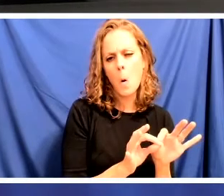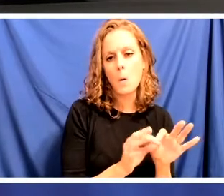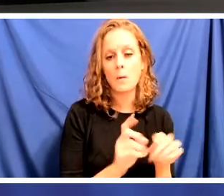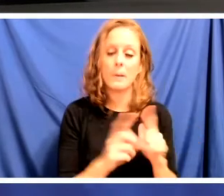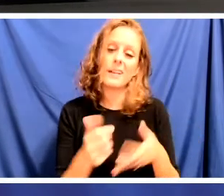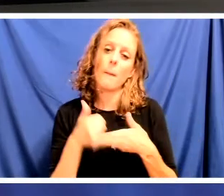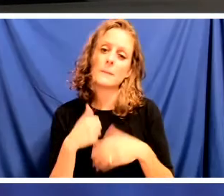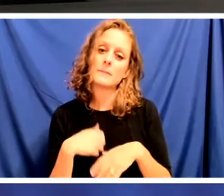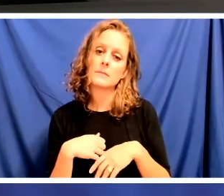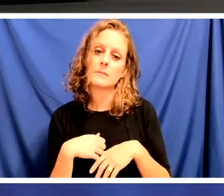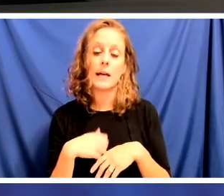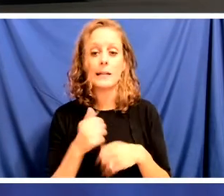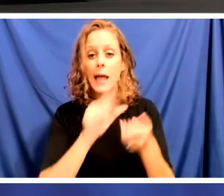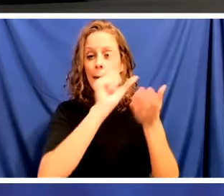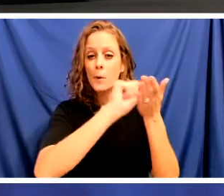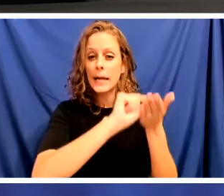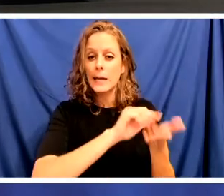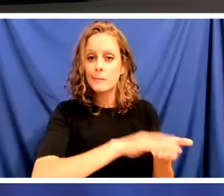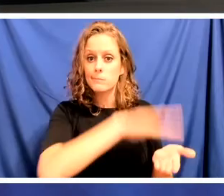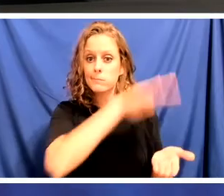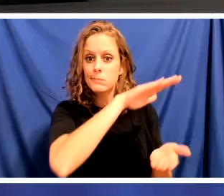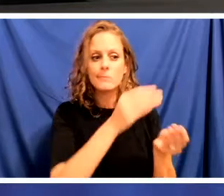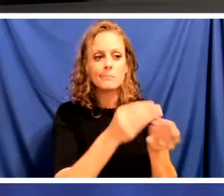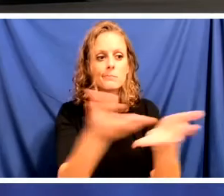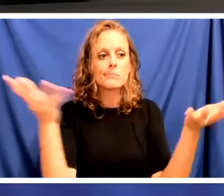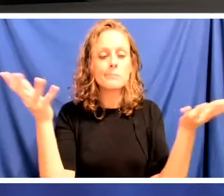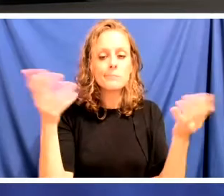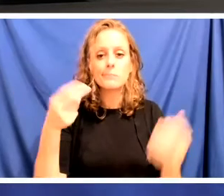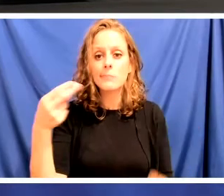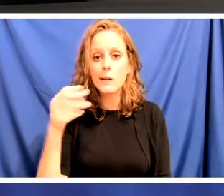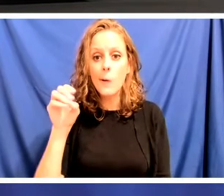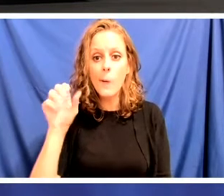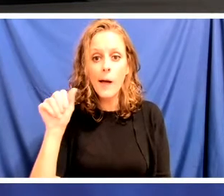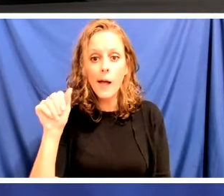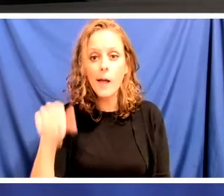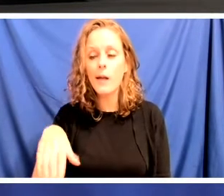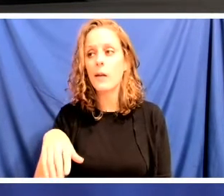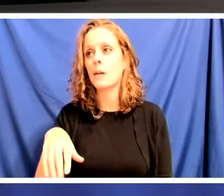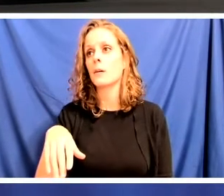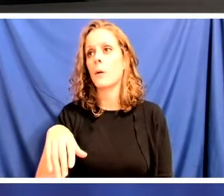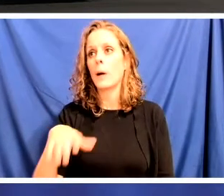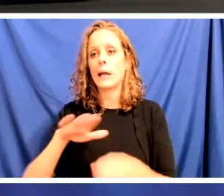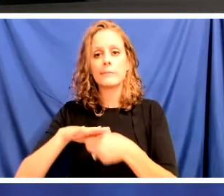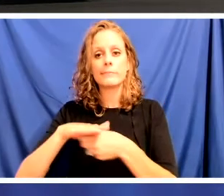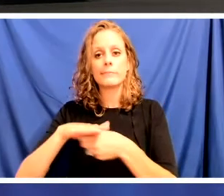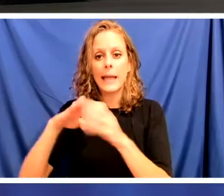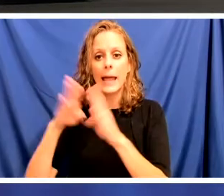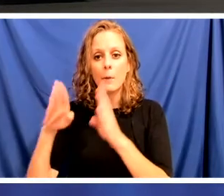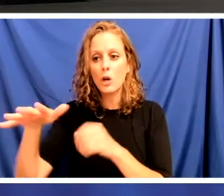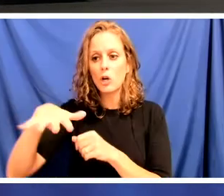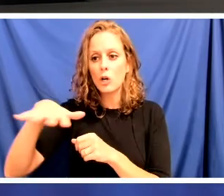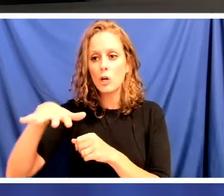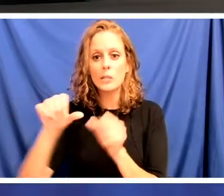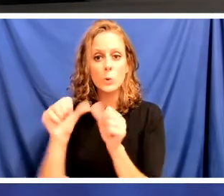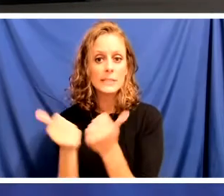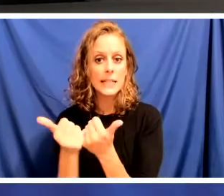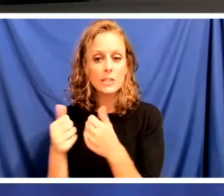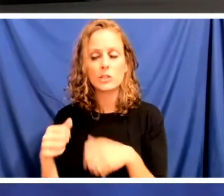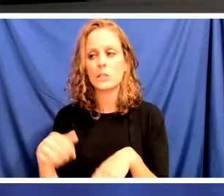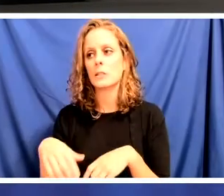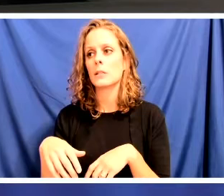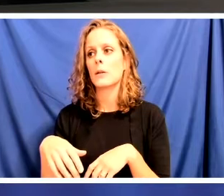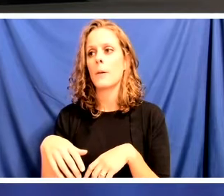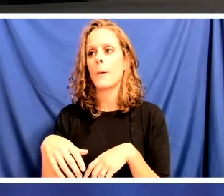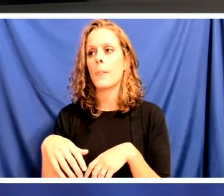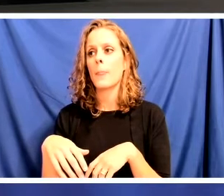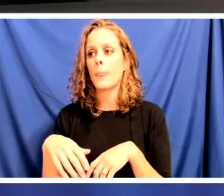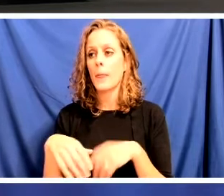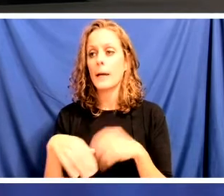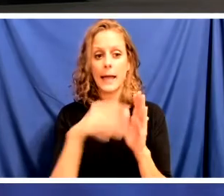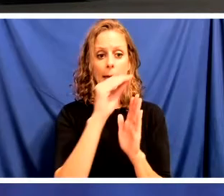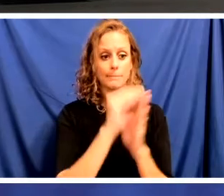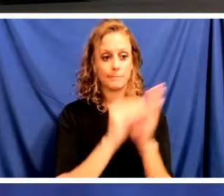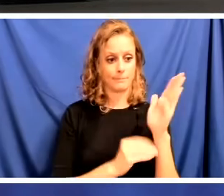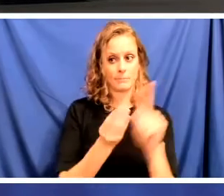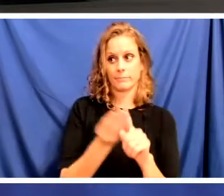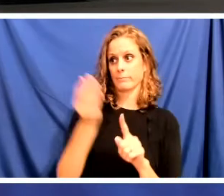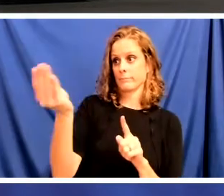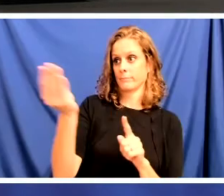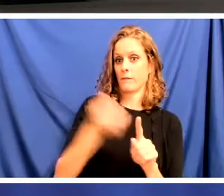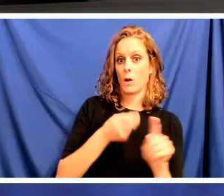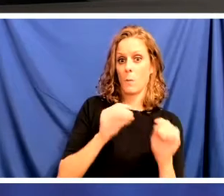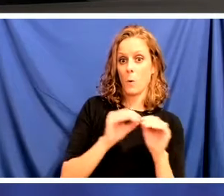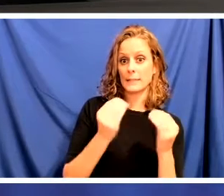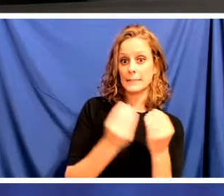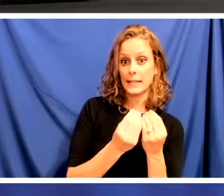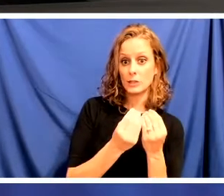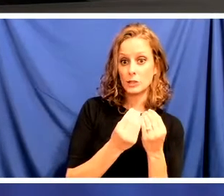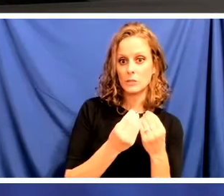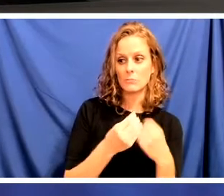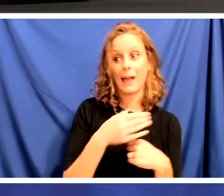SacGov: To any neighborhood associations or or groups also feel free you can submit it as a organization, you can submit it as well, individually or as a business.